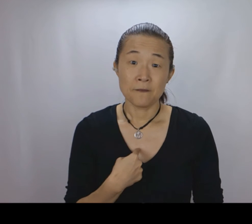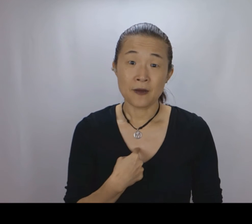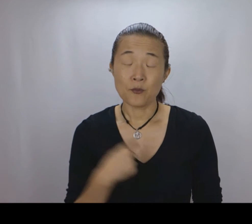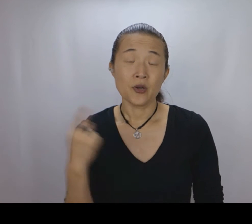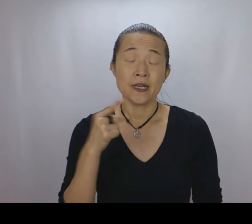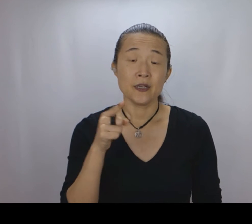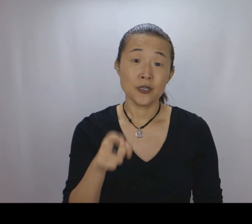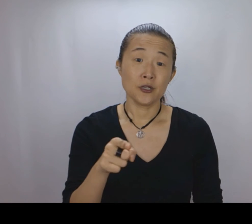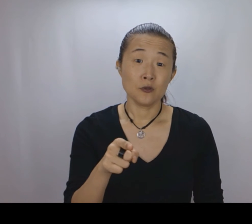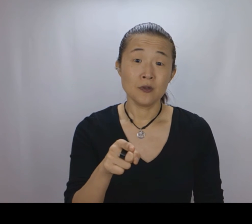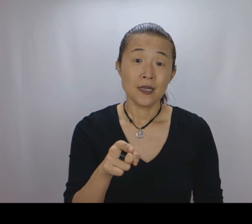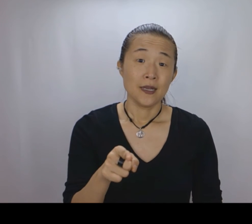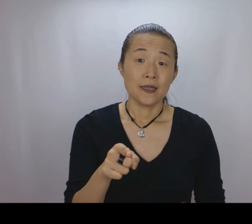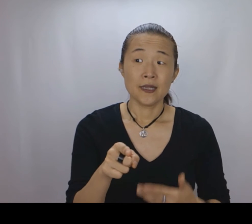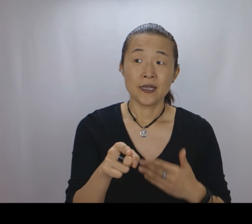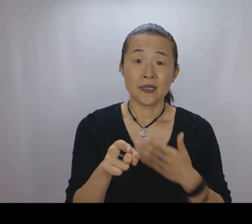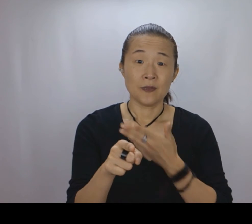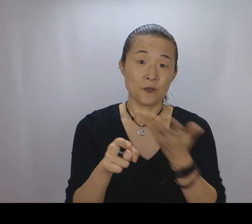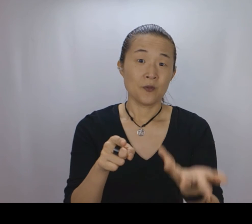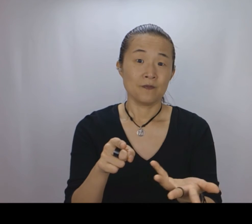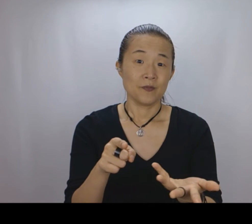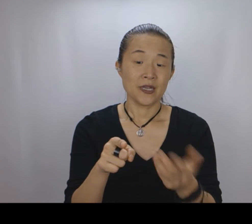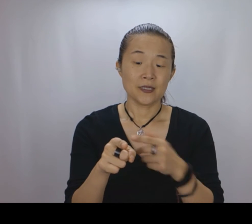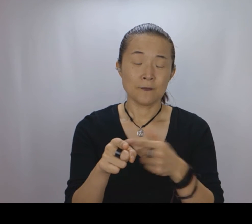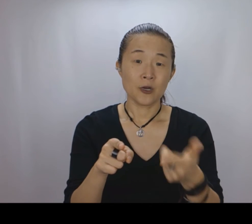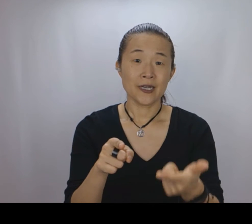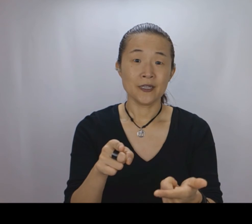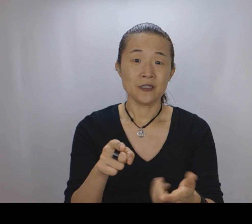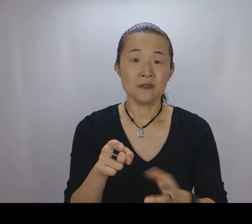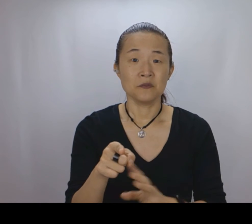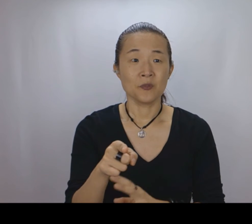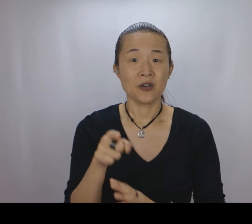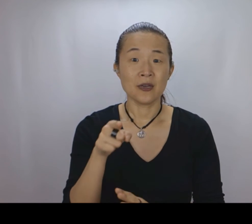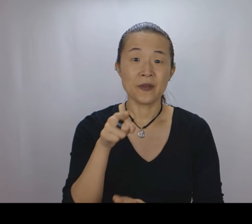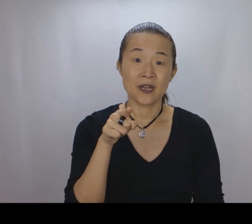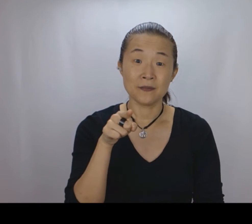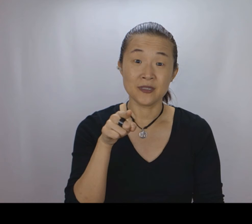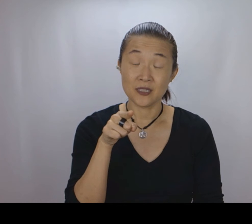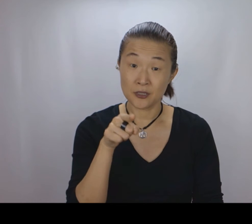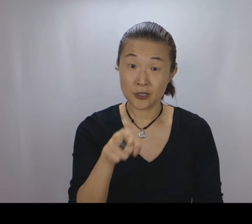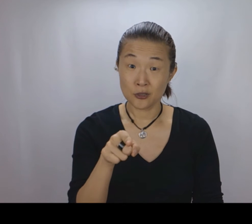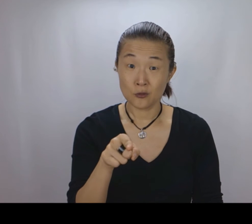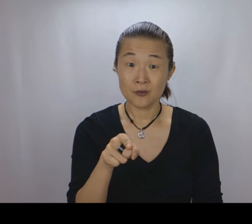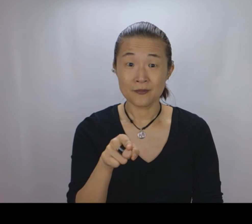If I'm pointing at you then because I'm pointing at you the pronoun becomes you,